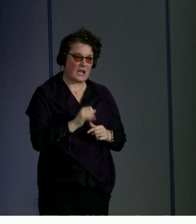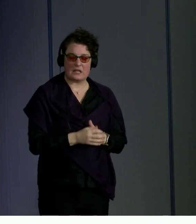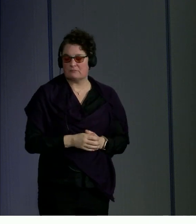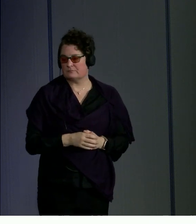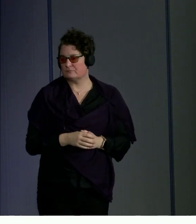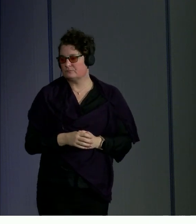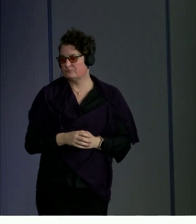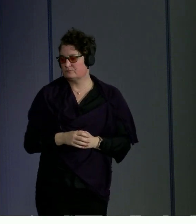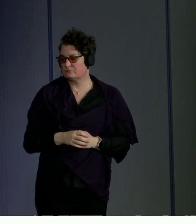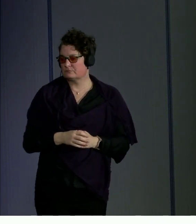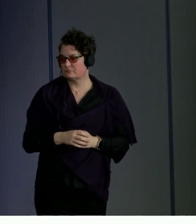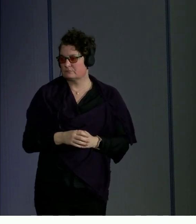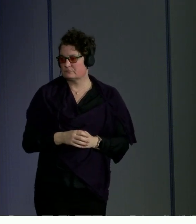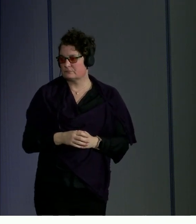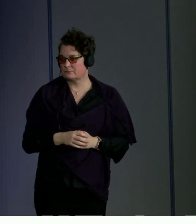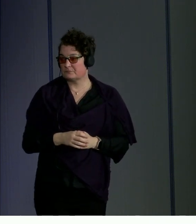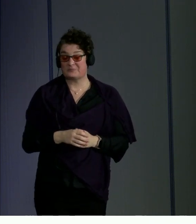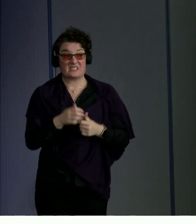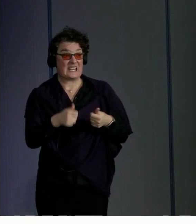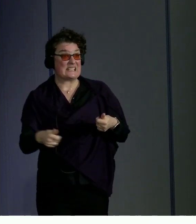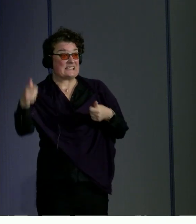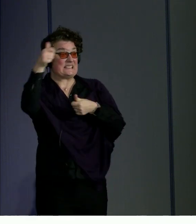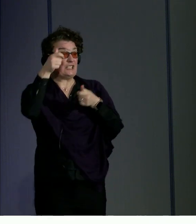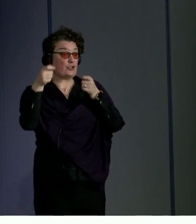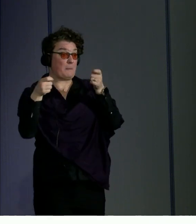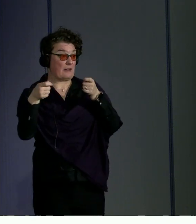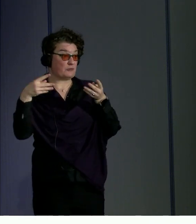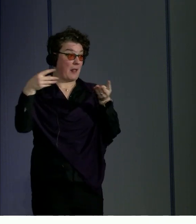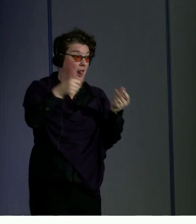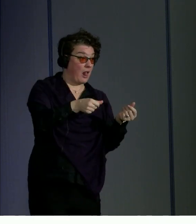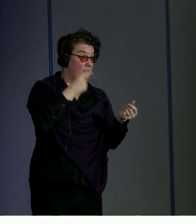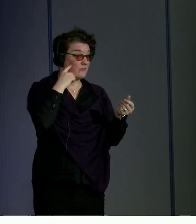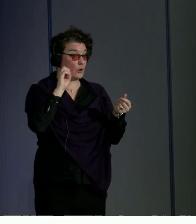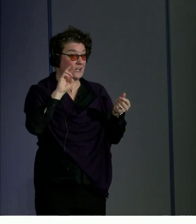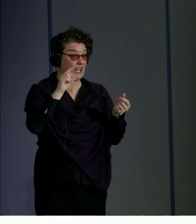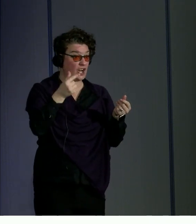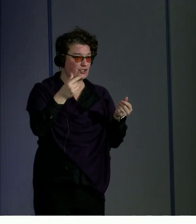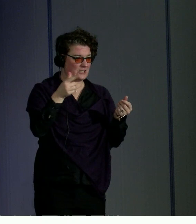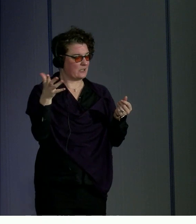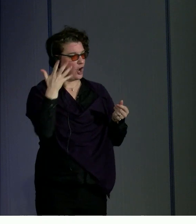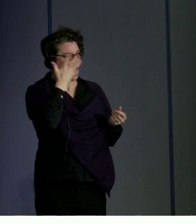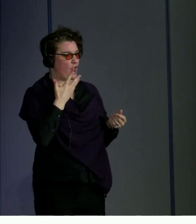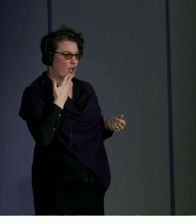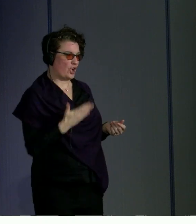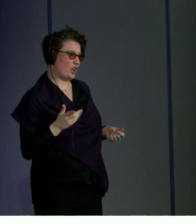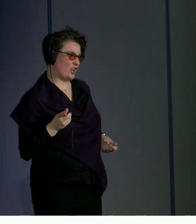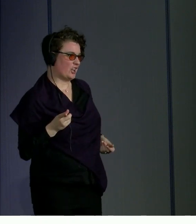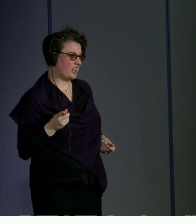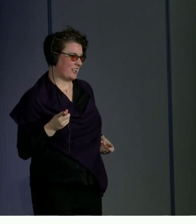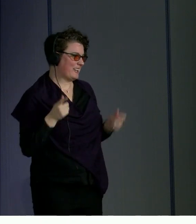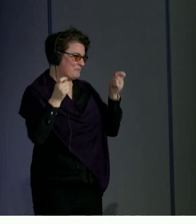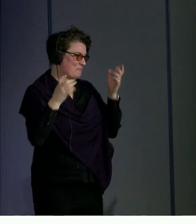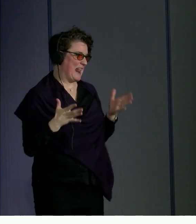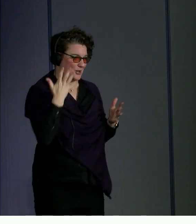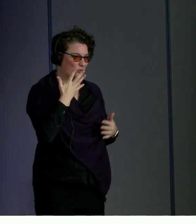The optics of senior management funding opportunities are very good, whereas funding an